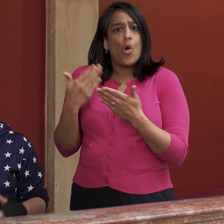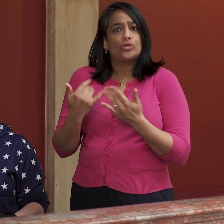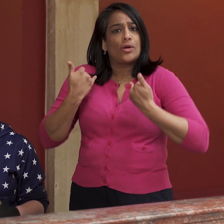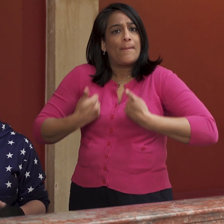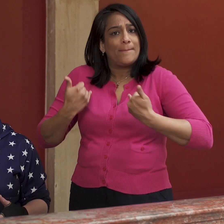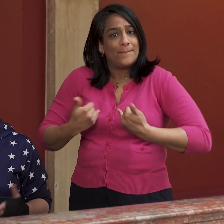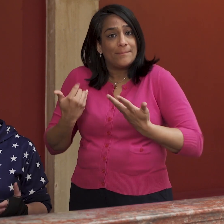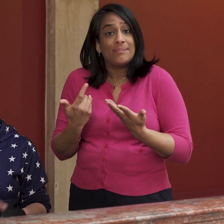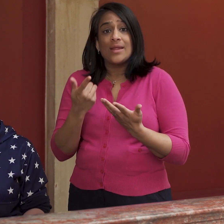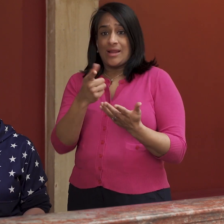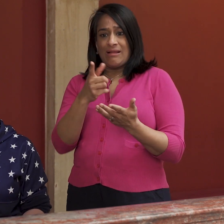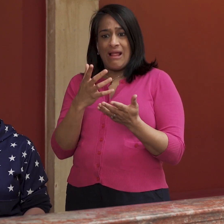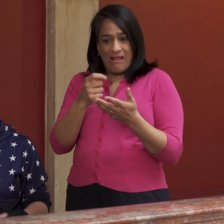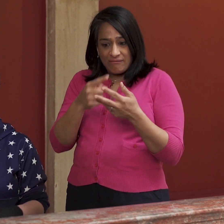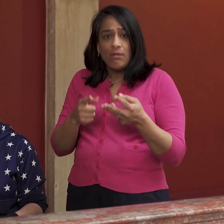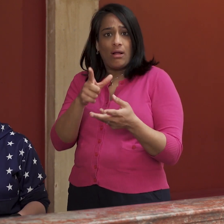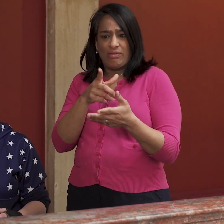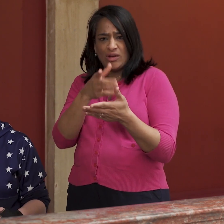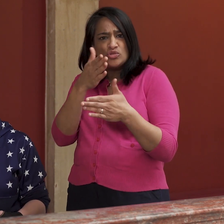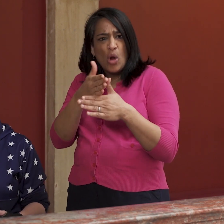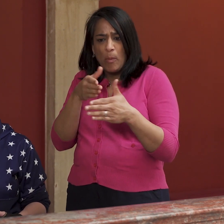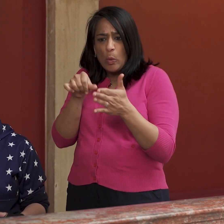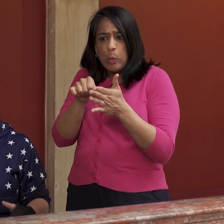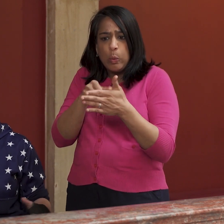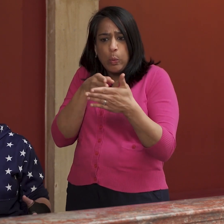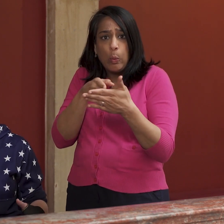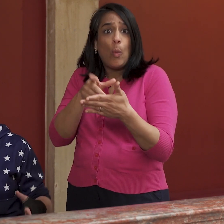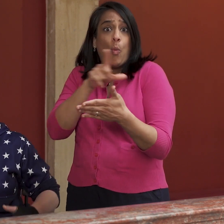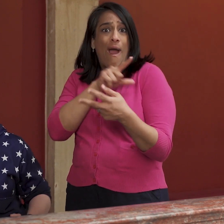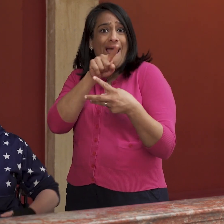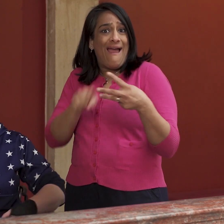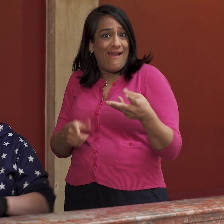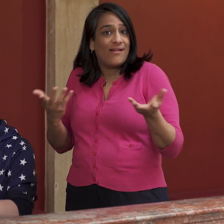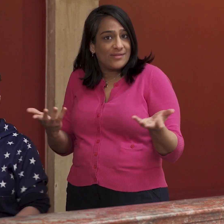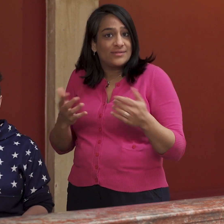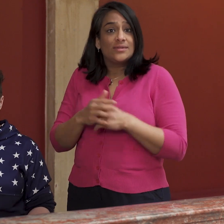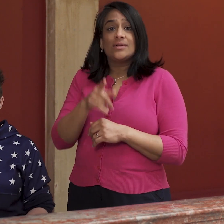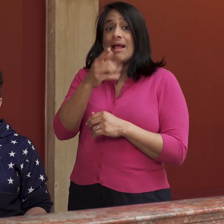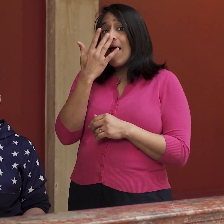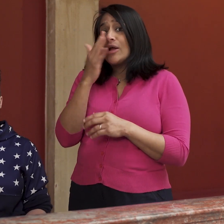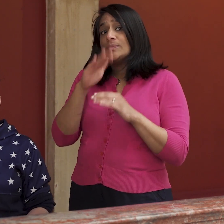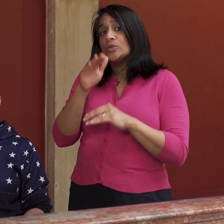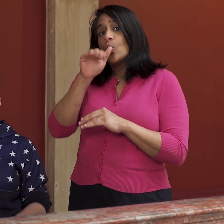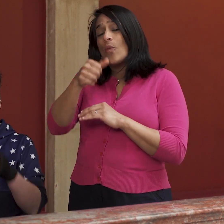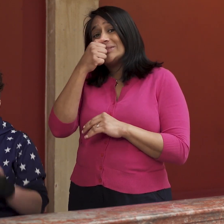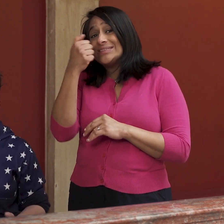or living with a long-term health condition which means you face barriers doing your job. biscuit, biscuit